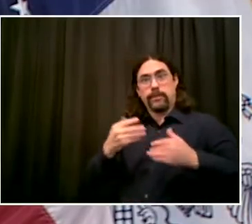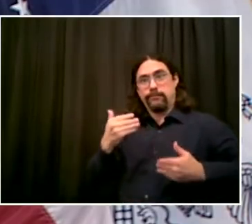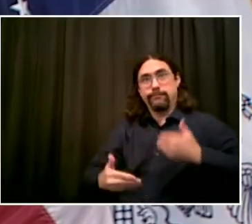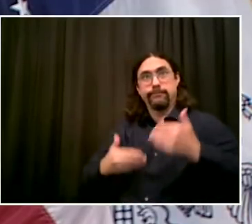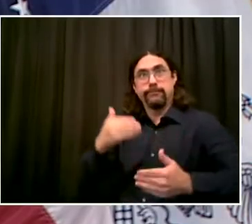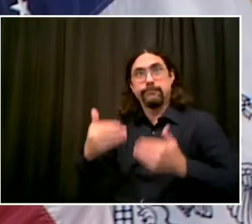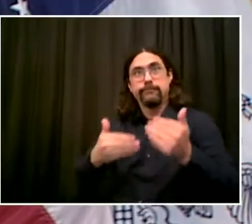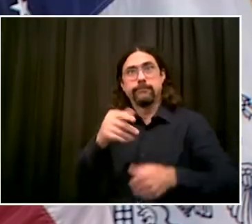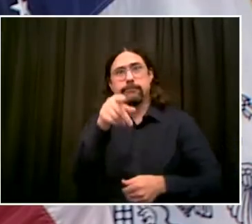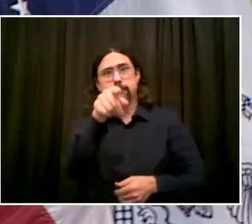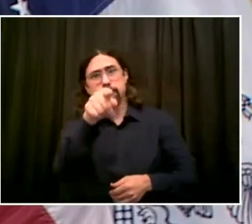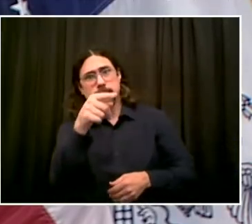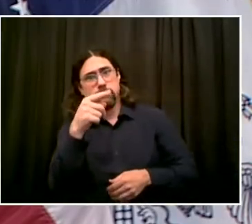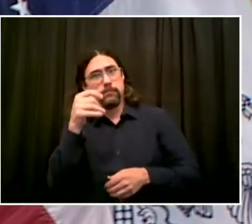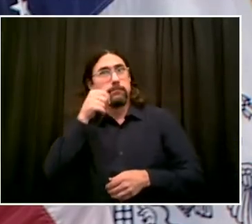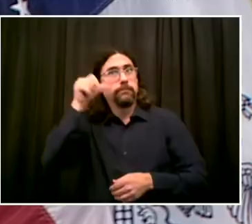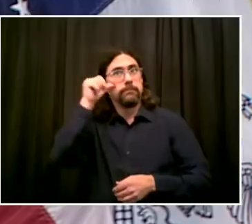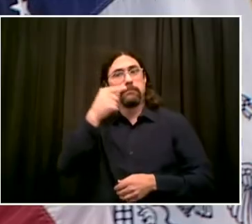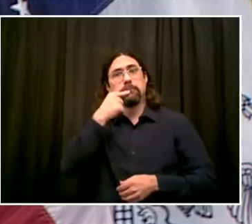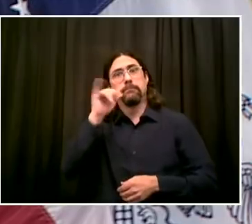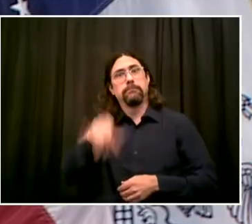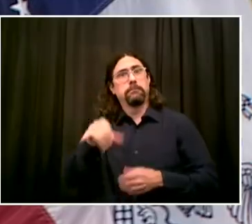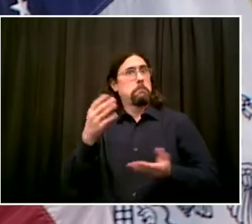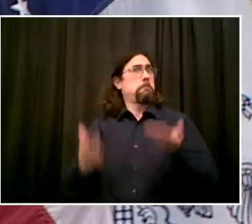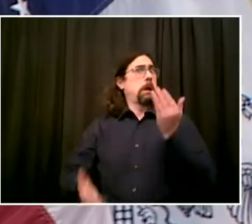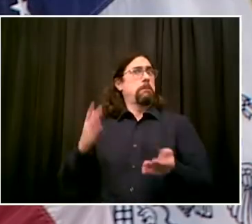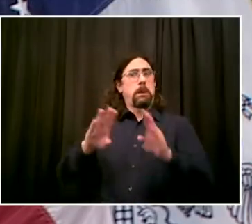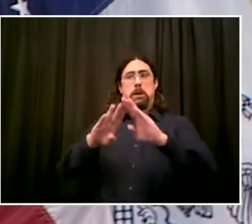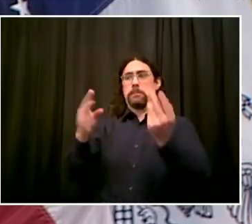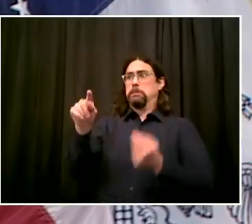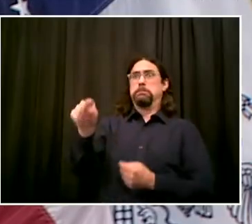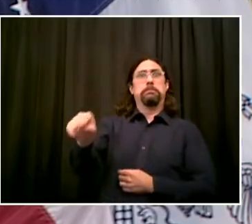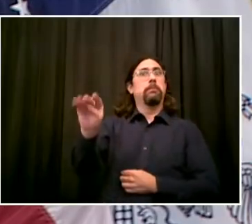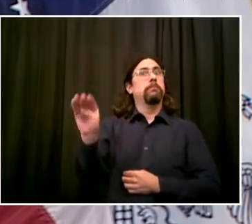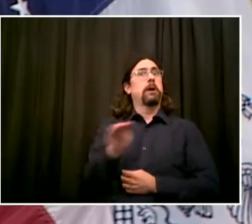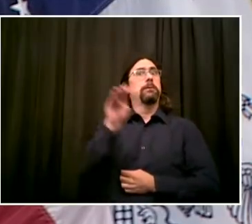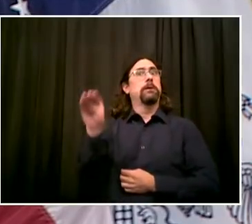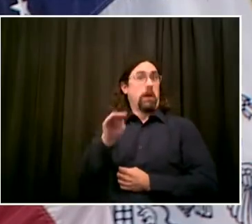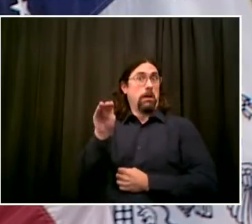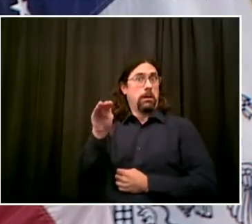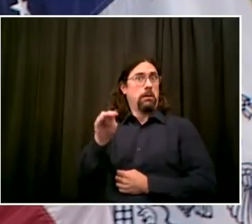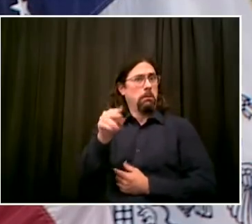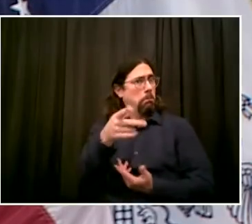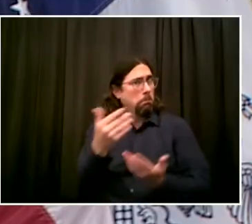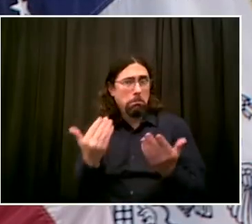REOPENING. YOU ALLUDED YESTERDAY TO BEING IN DELEIBRATIONS WITH THE GOVERNOR, IT SCHEDULED TO START MONDAY, FOUR DAYS AWAY, CAN YOU TELL US AND WILL IT